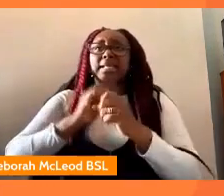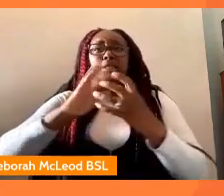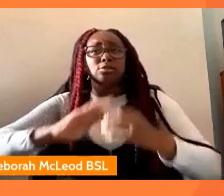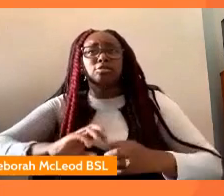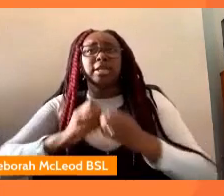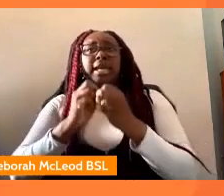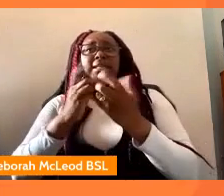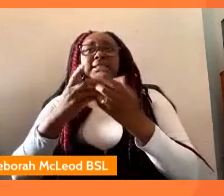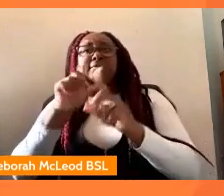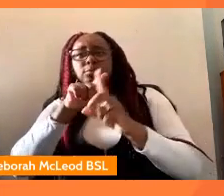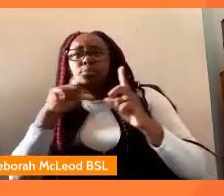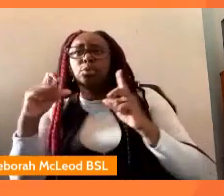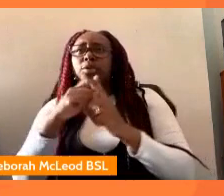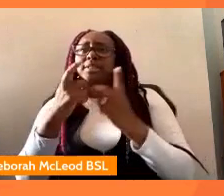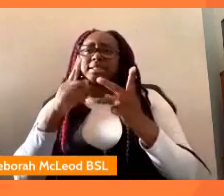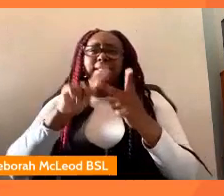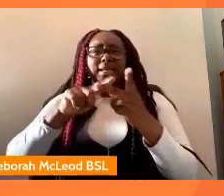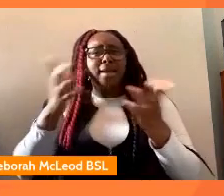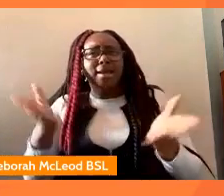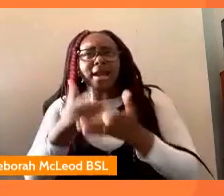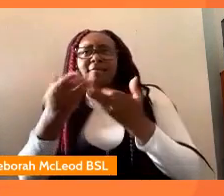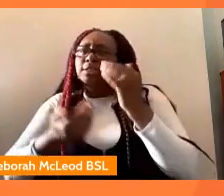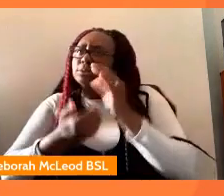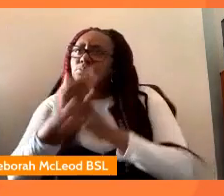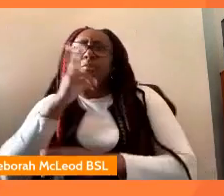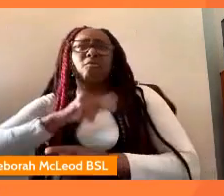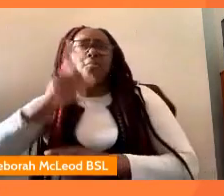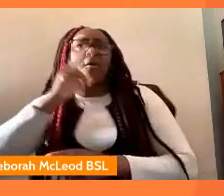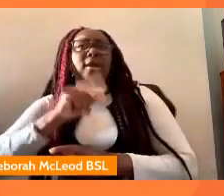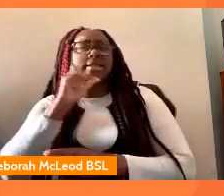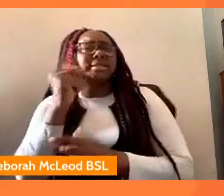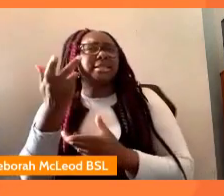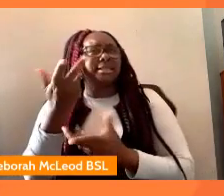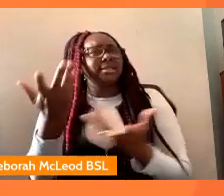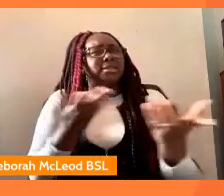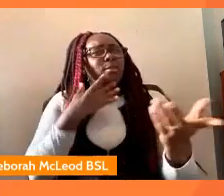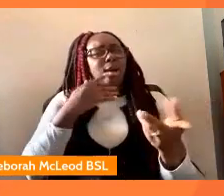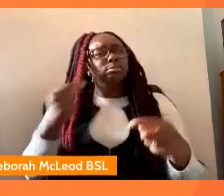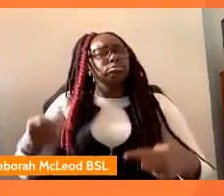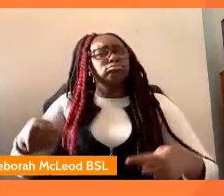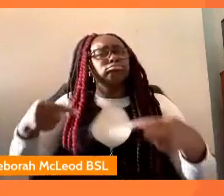and encouraging new voices to come in. And there is a challenge here, because actually we need to see